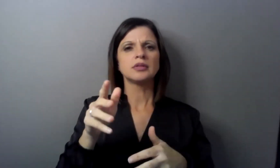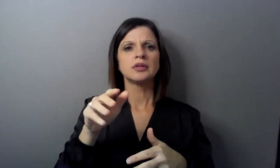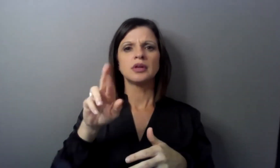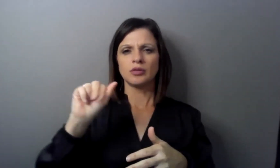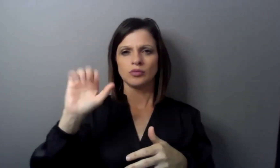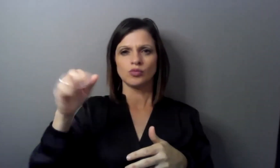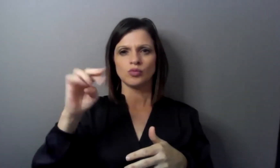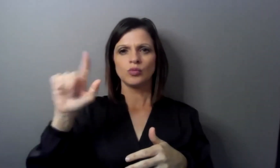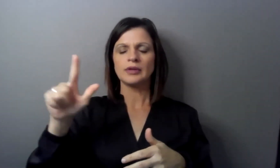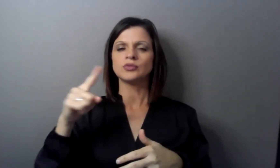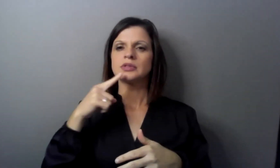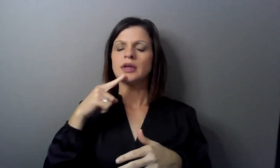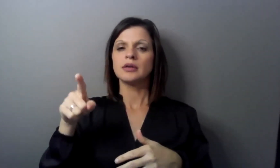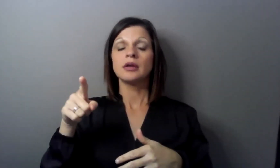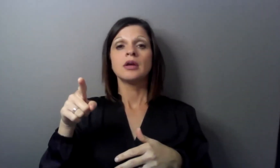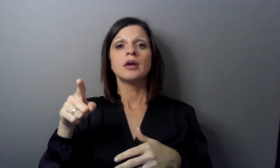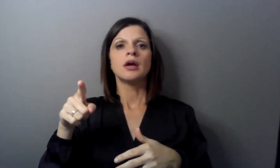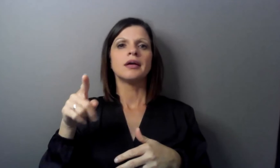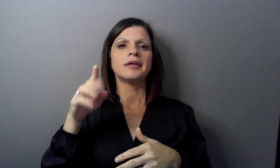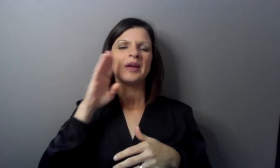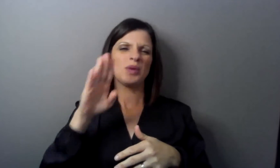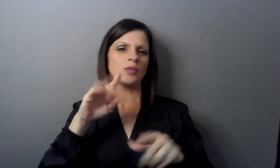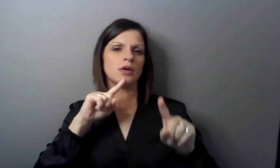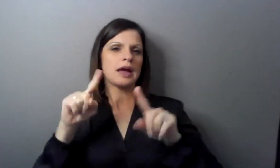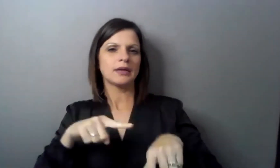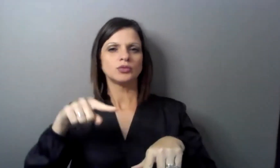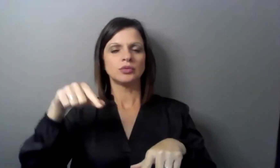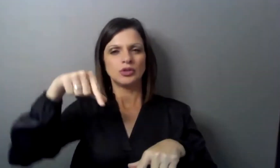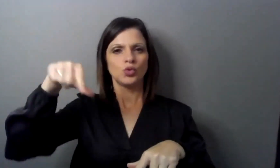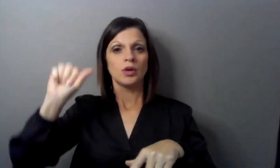I mentioned this earlier when I was